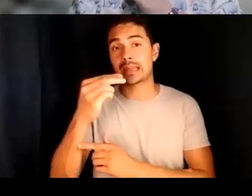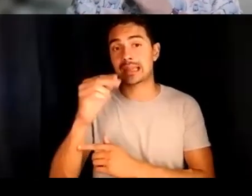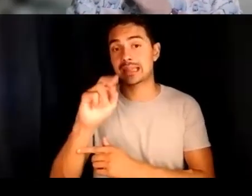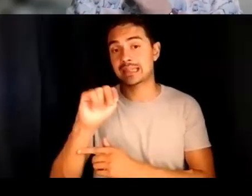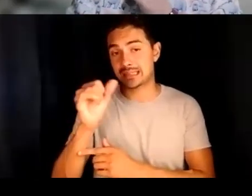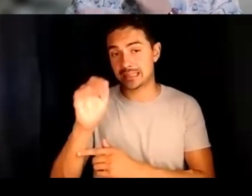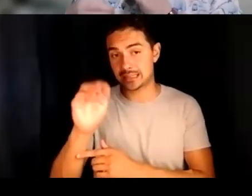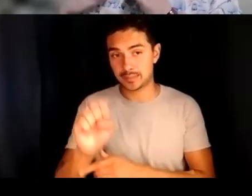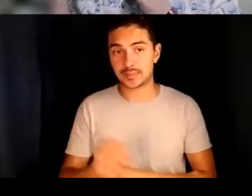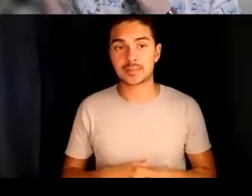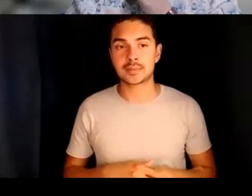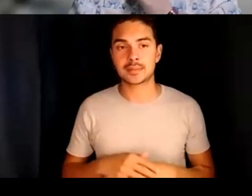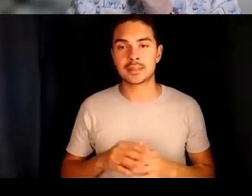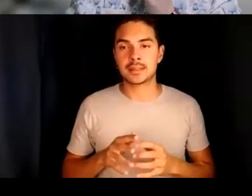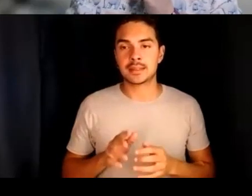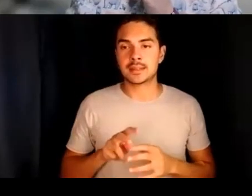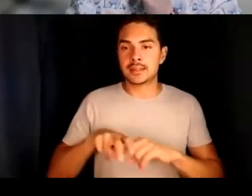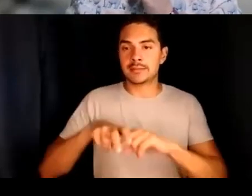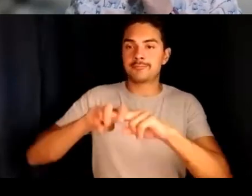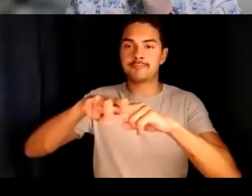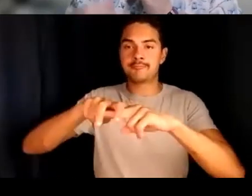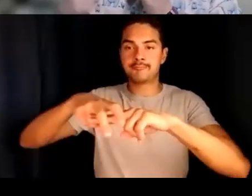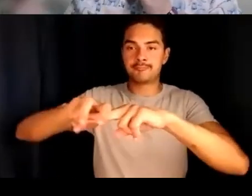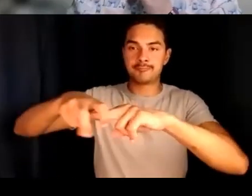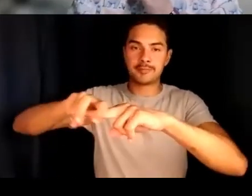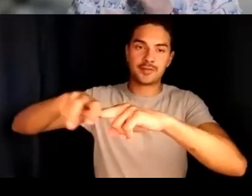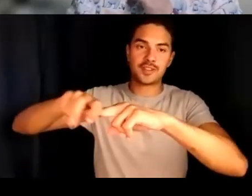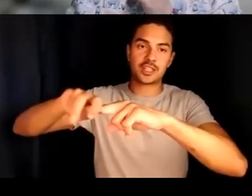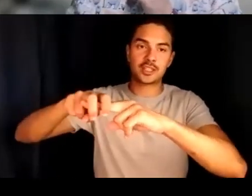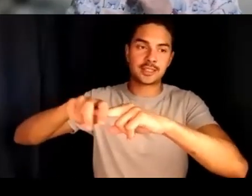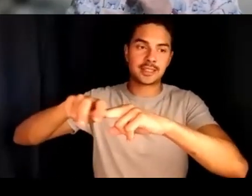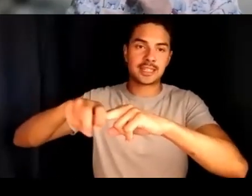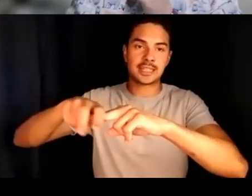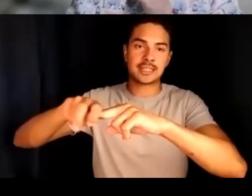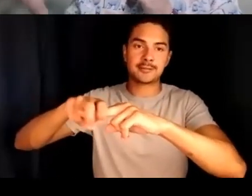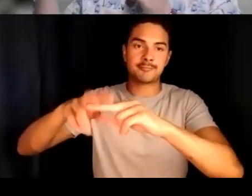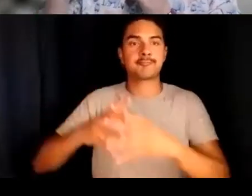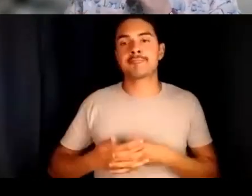fidgeting, pacing, sleep, self-injury,